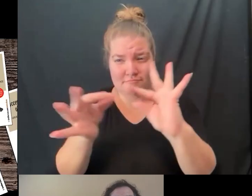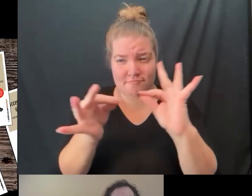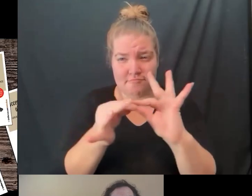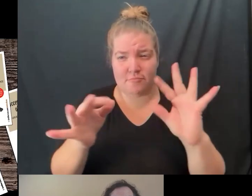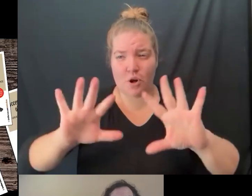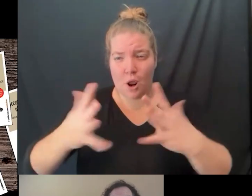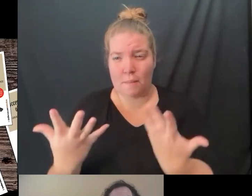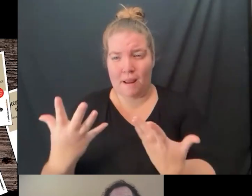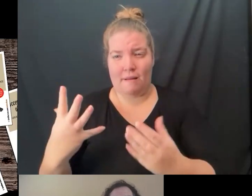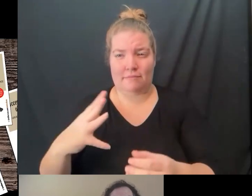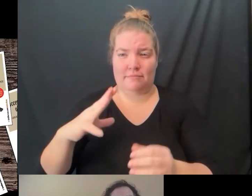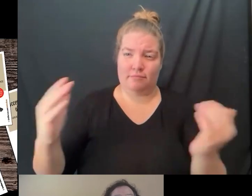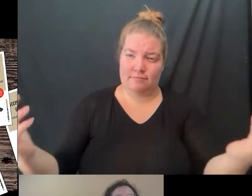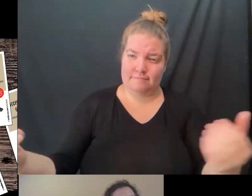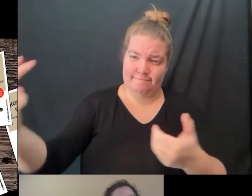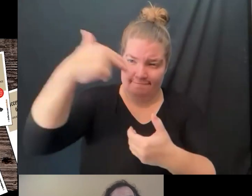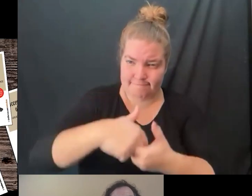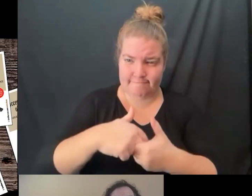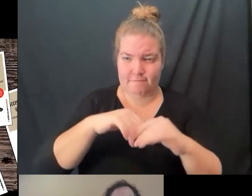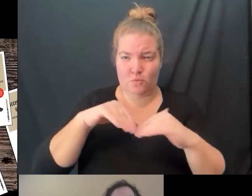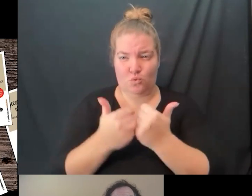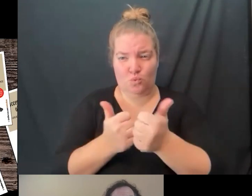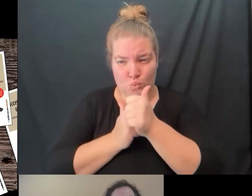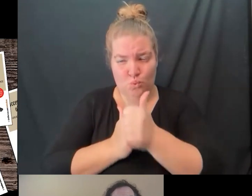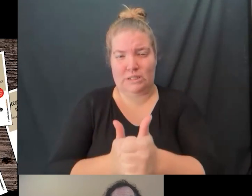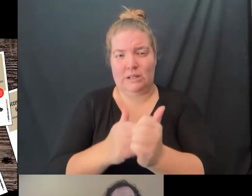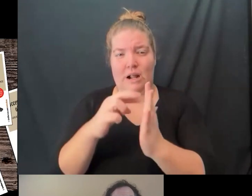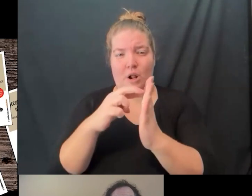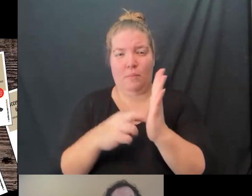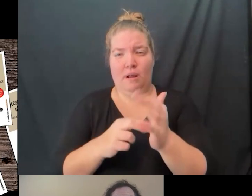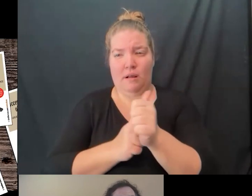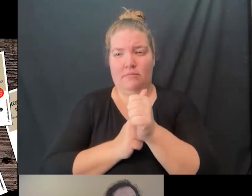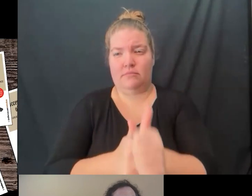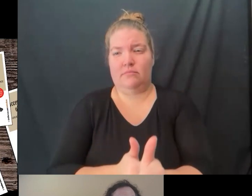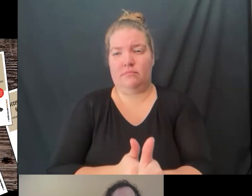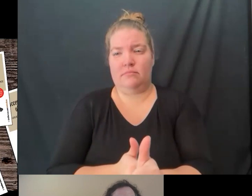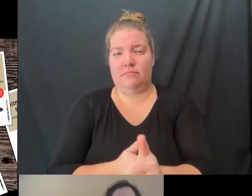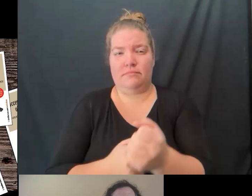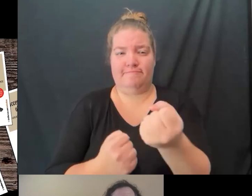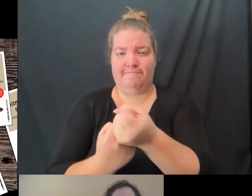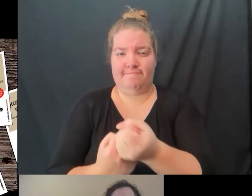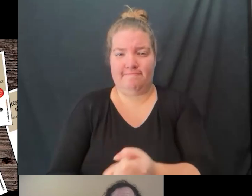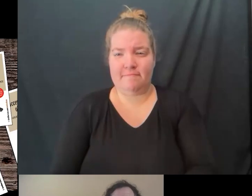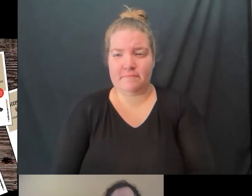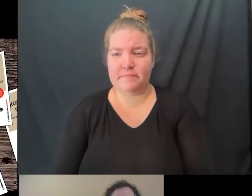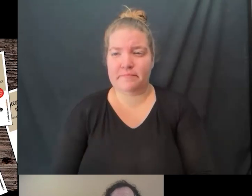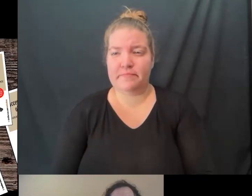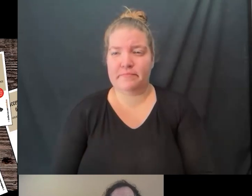and have developed that's going to help you succeed in complying with these regulations in a way that's